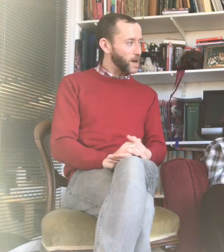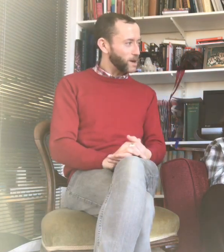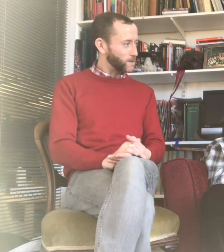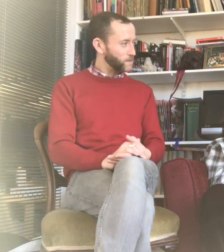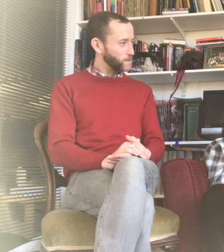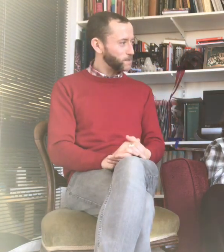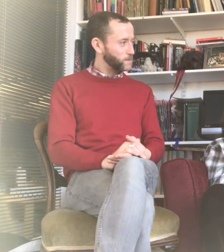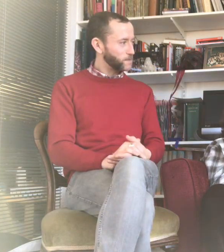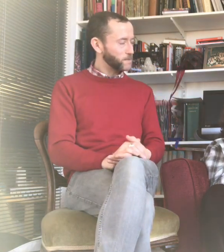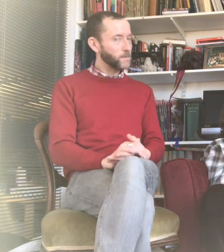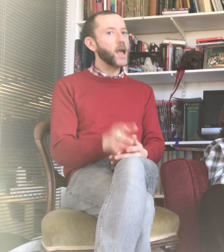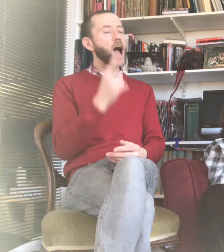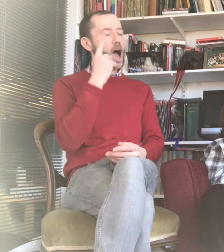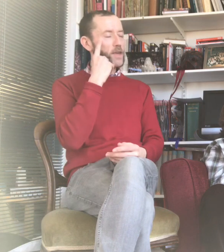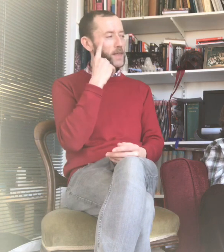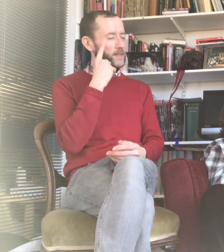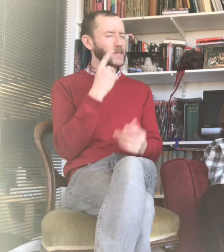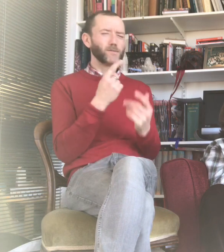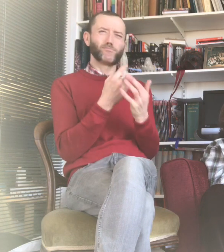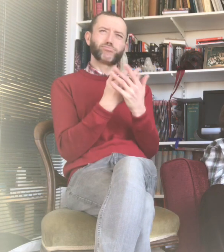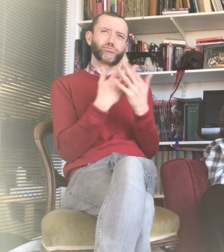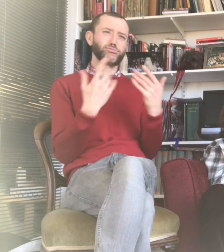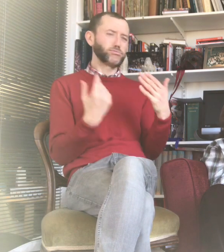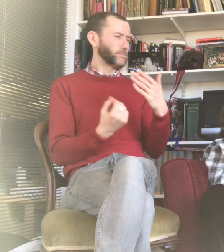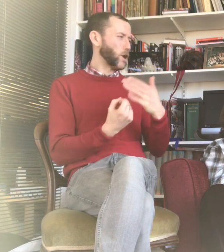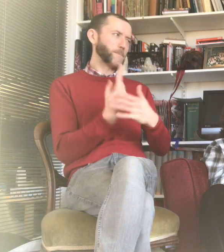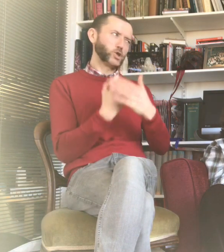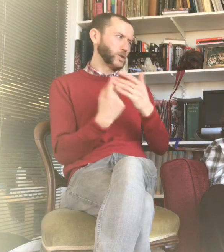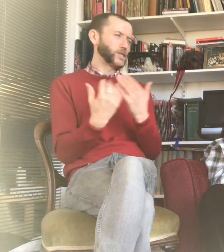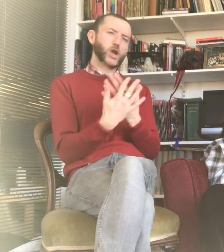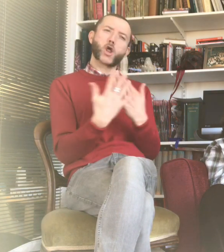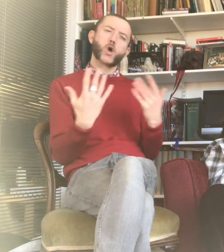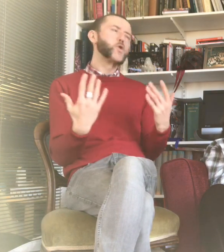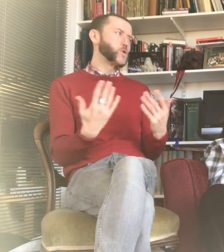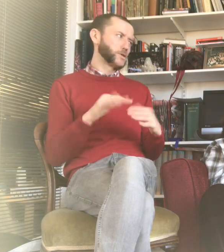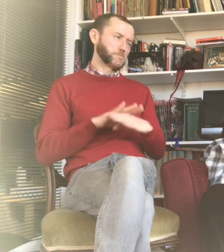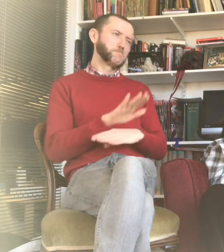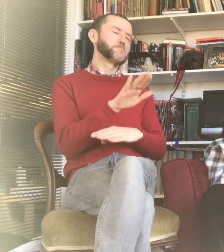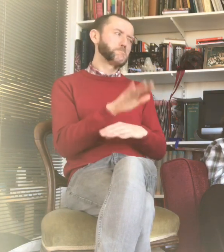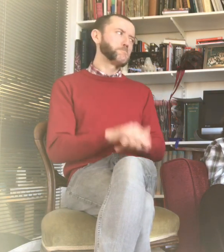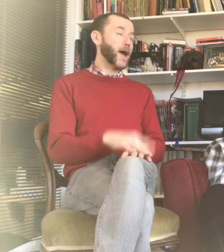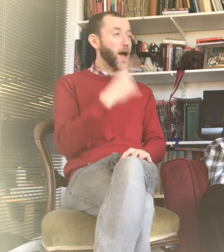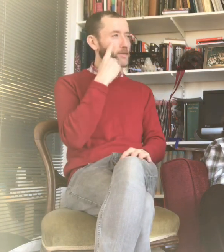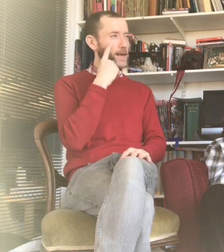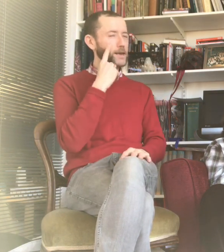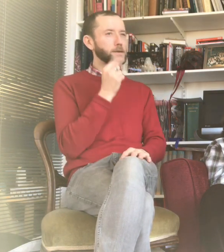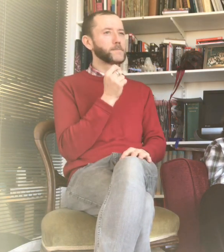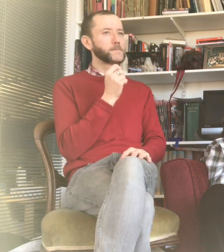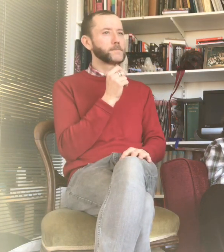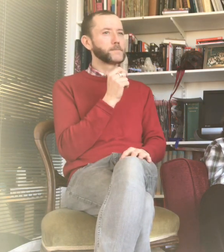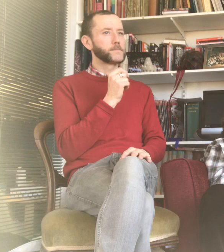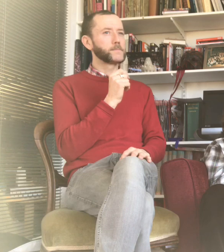Well I think there are so many different opportunities and I think there are all